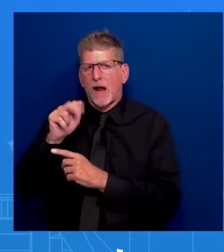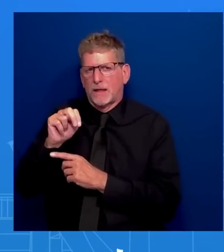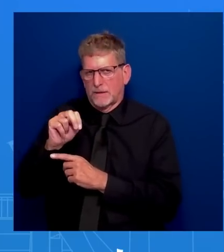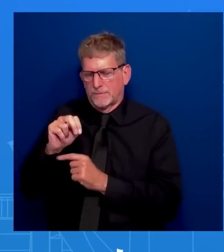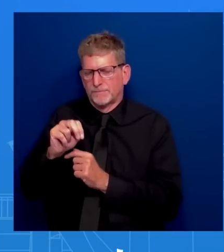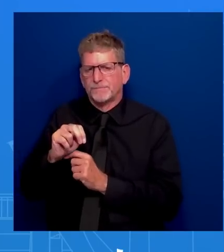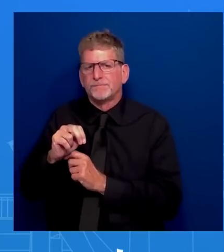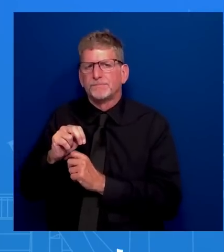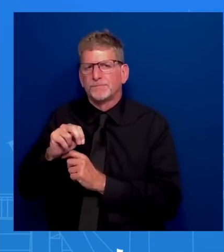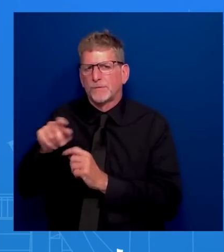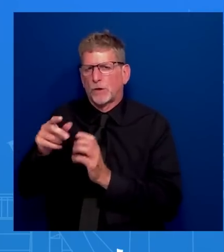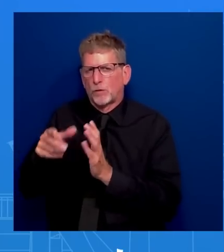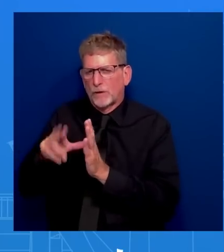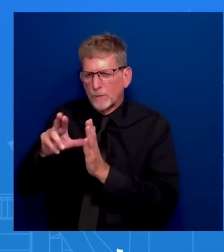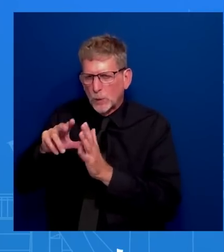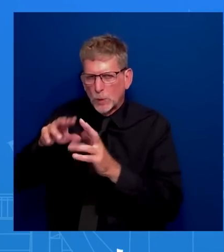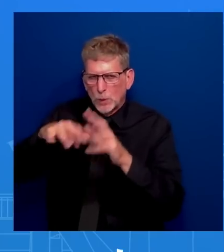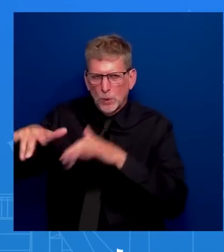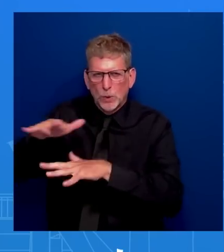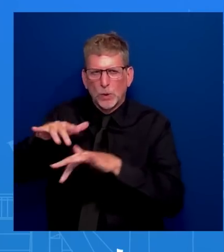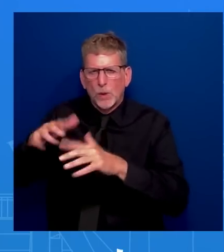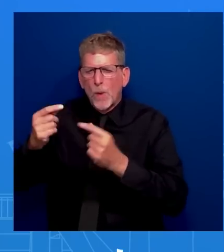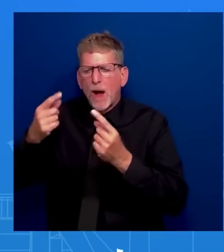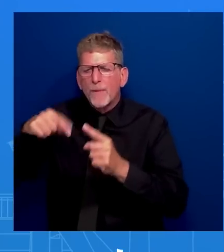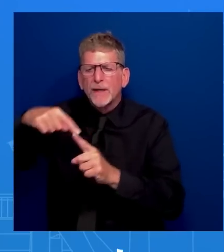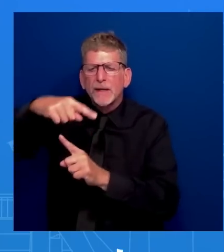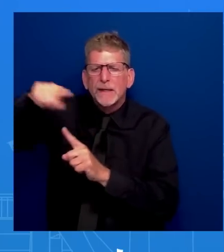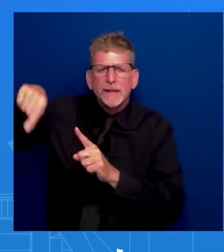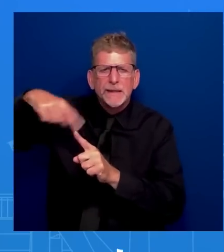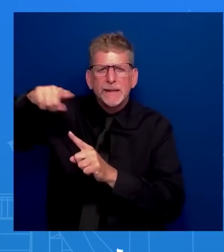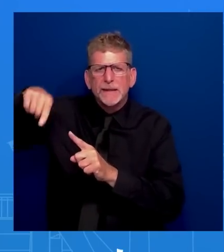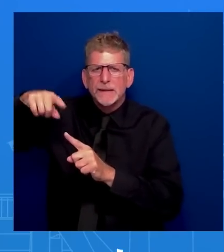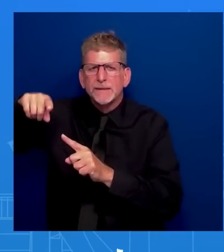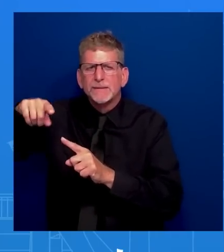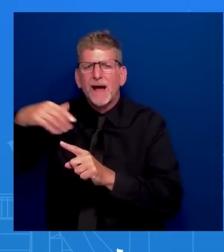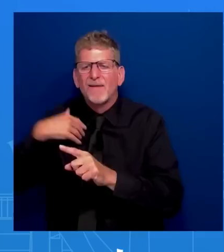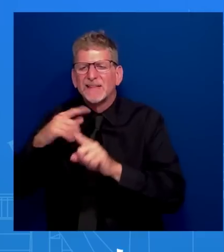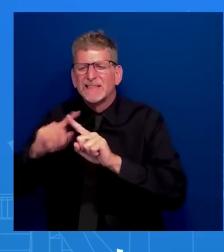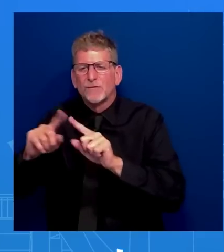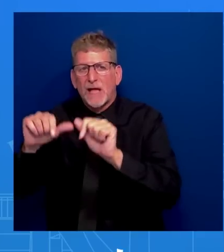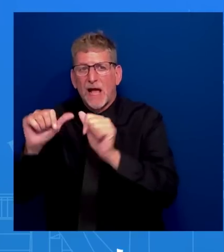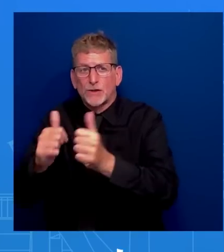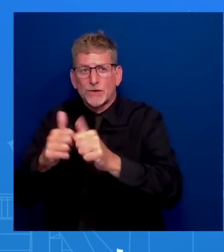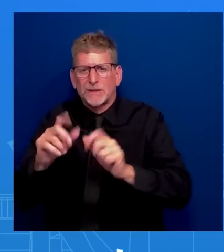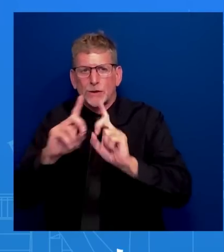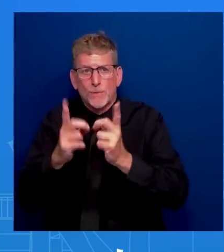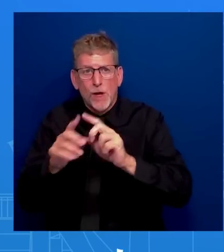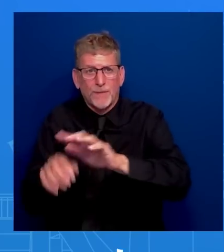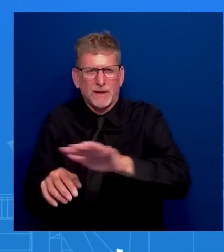in a way that will help inform future operations. Department and agencies will share lessons learned